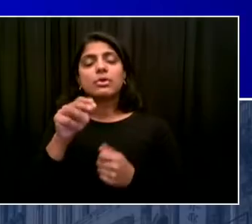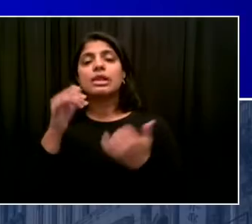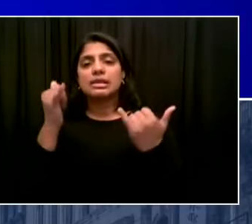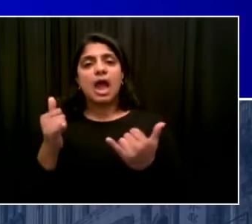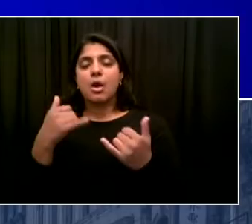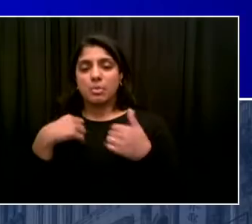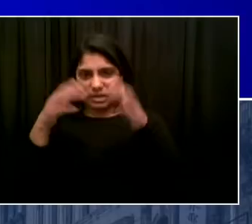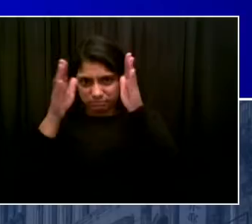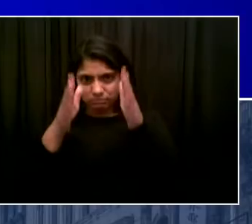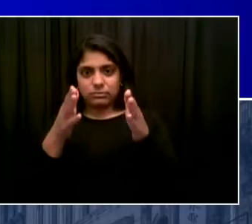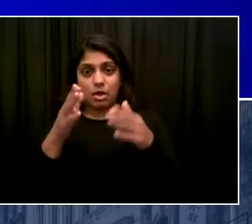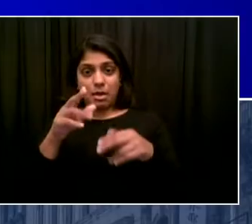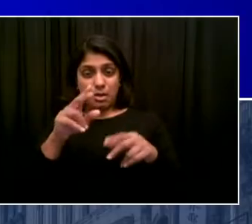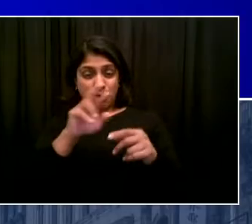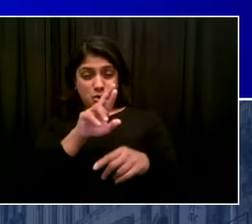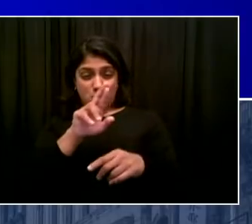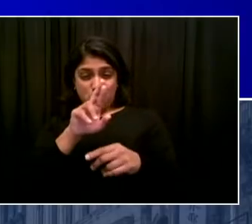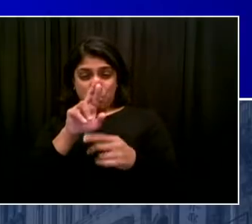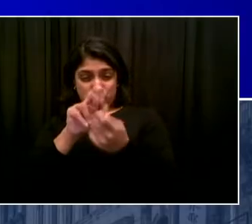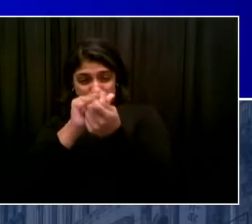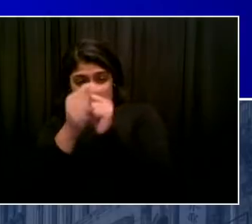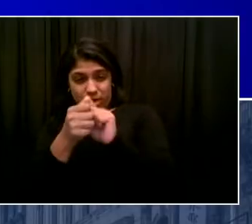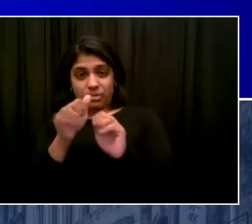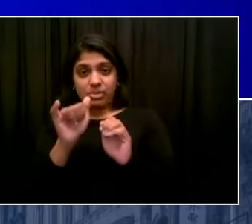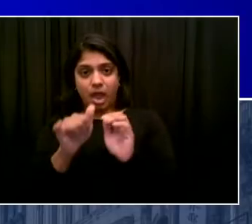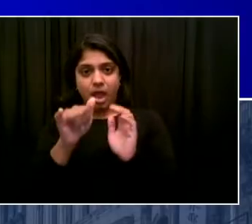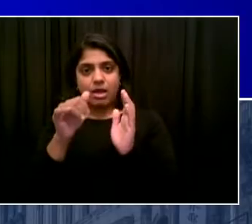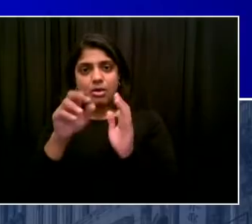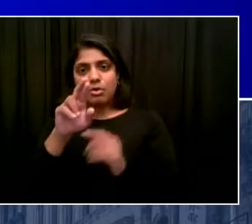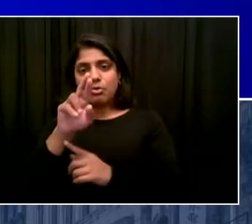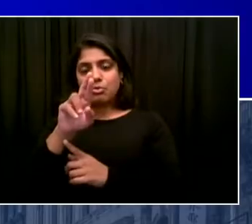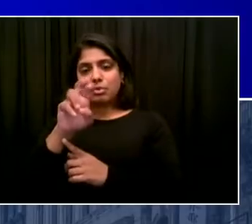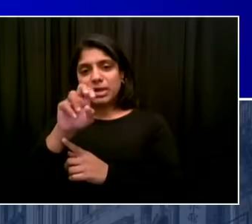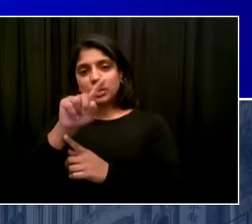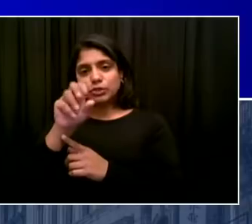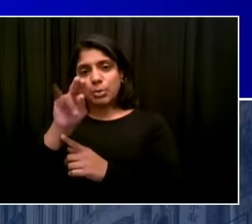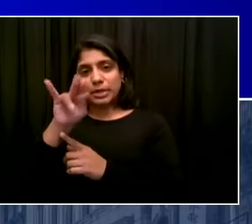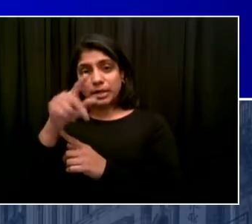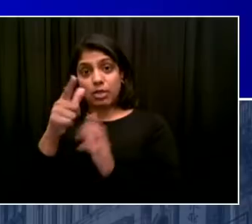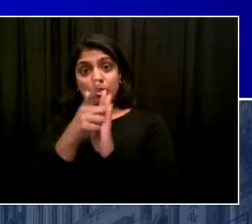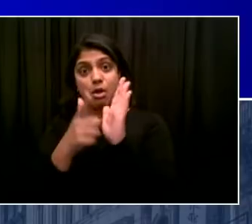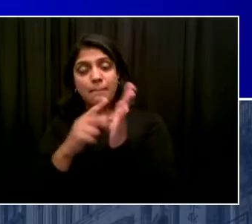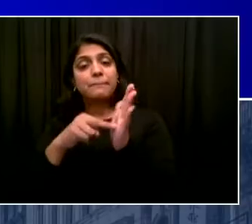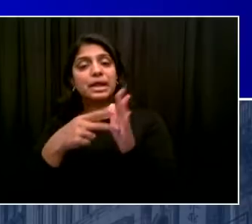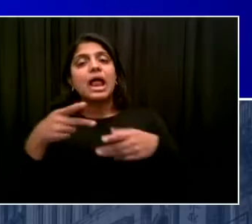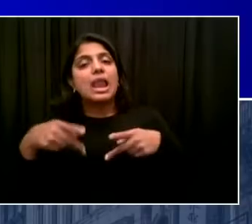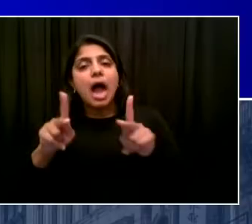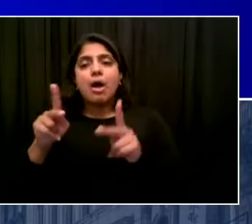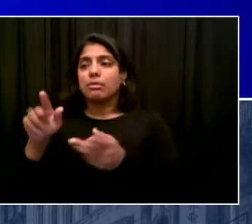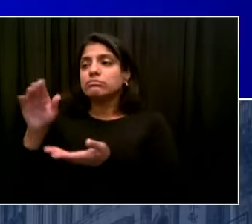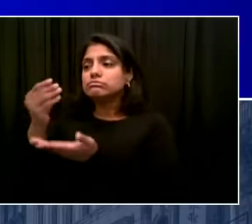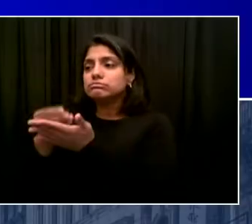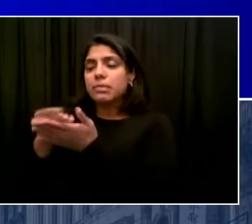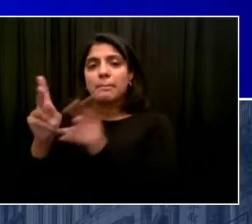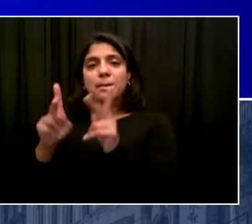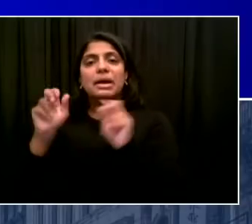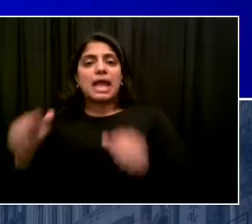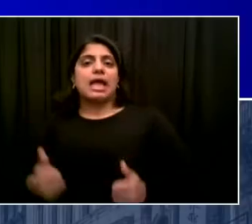FOR EVERYDAY NEW